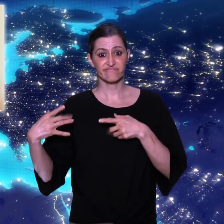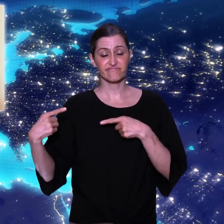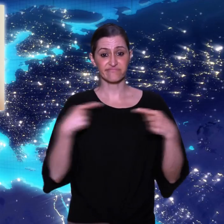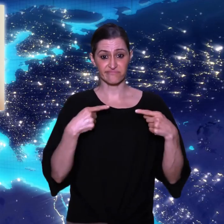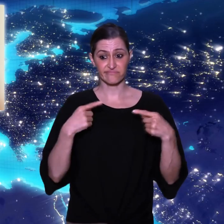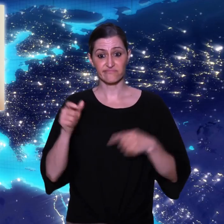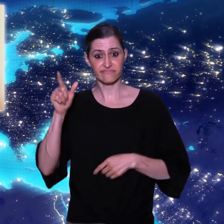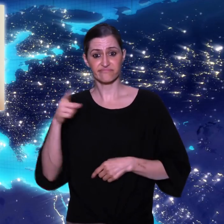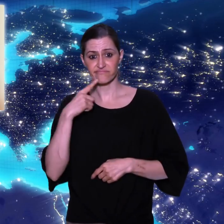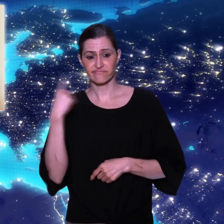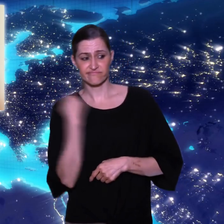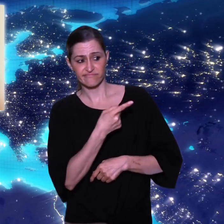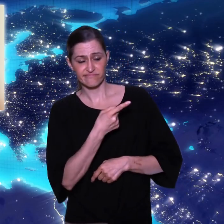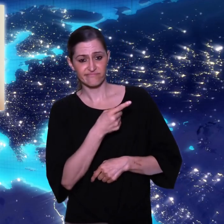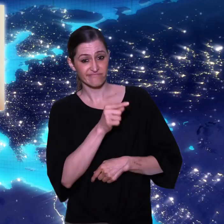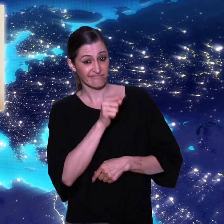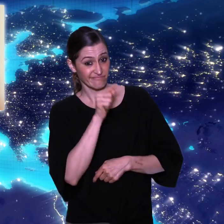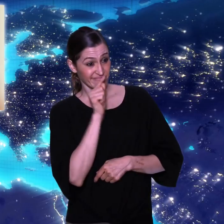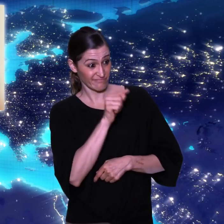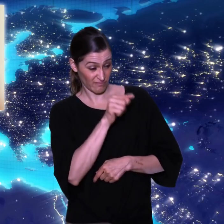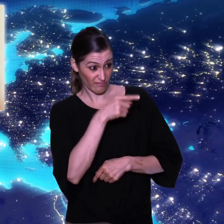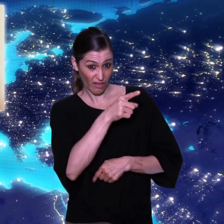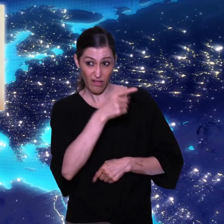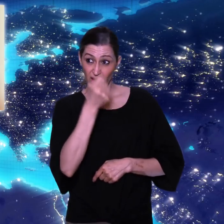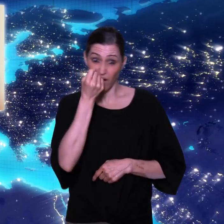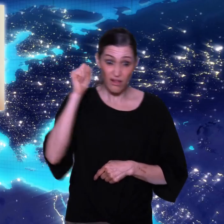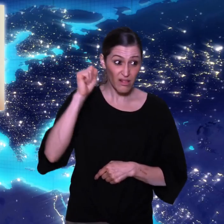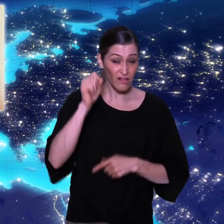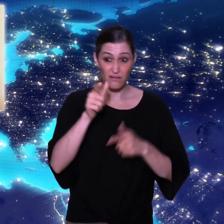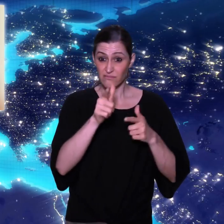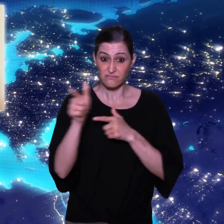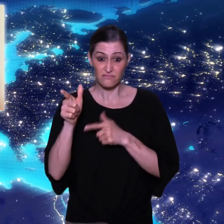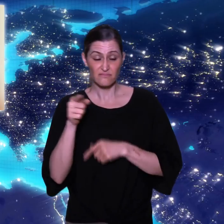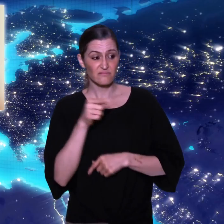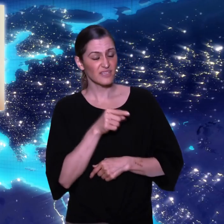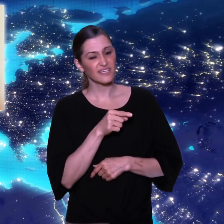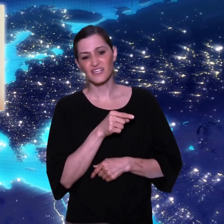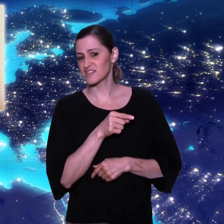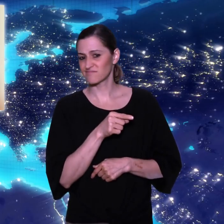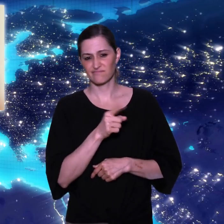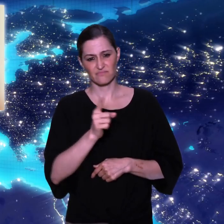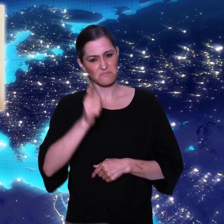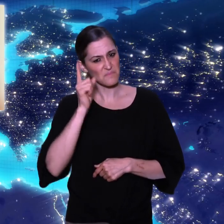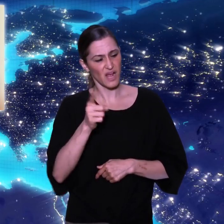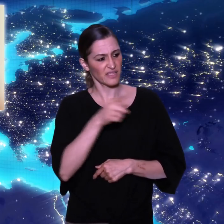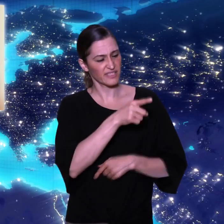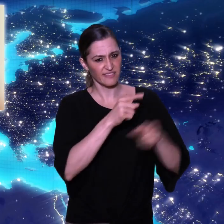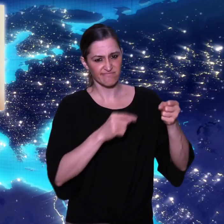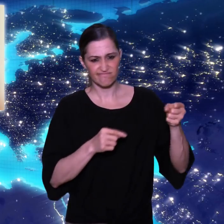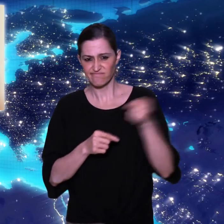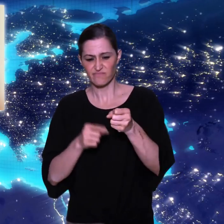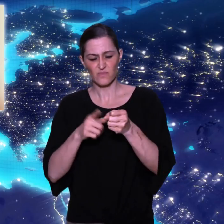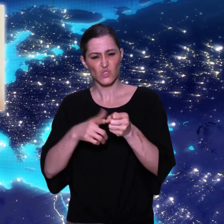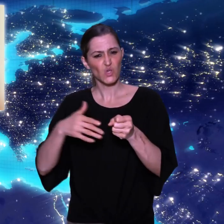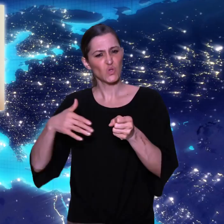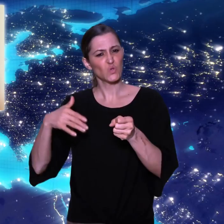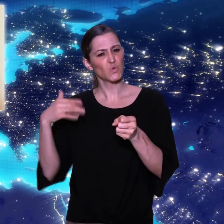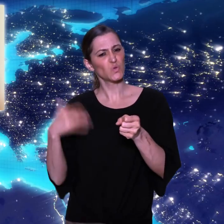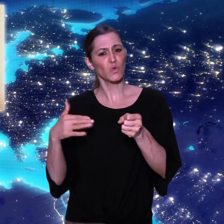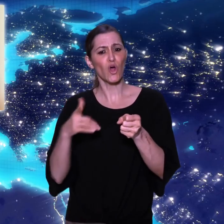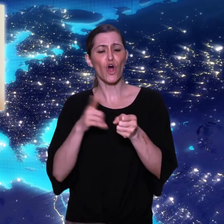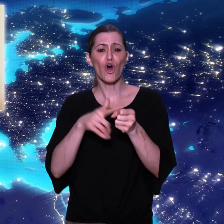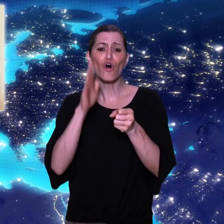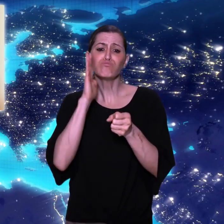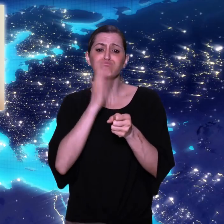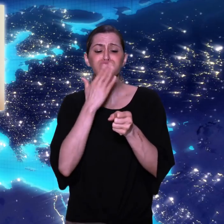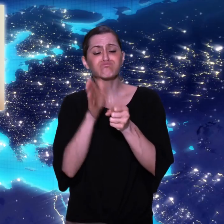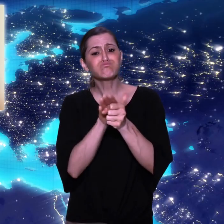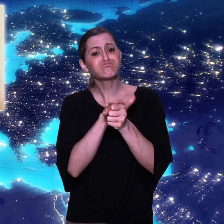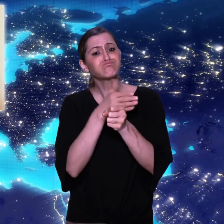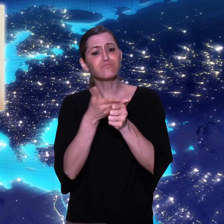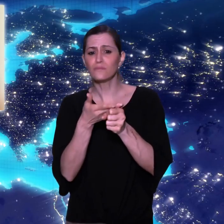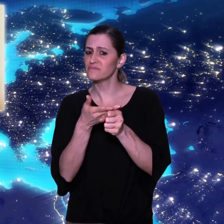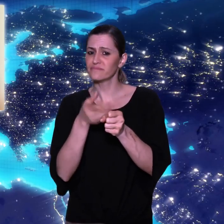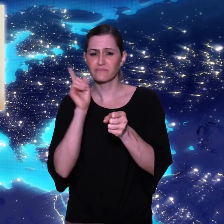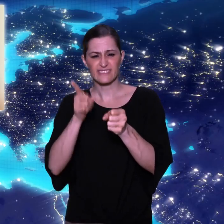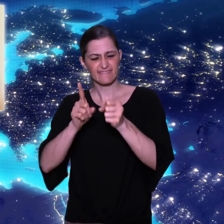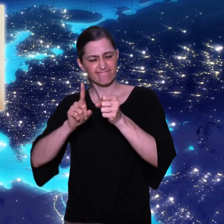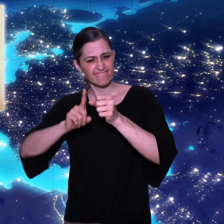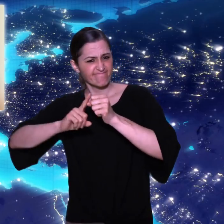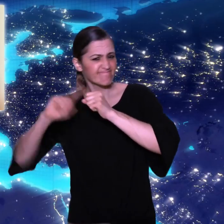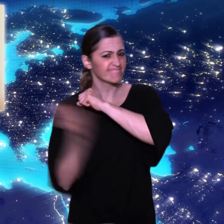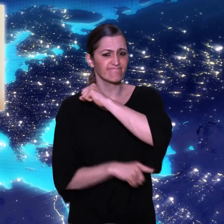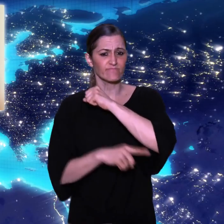He is also charged with shooting at security forces,